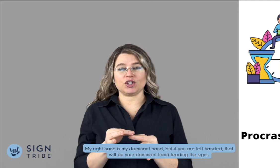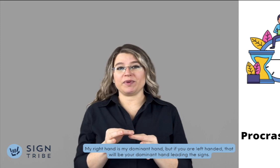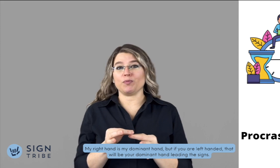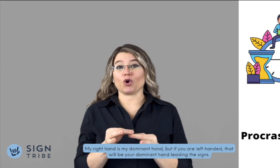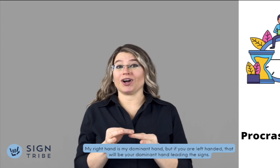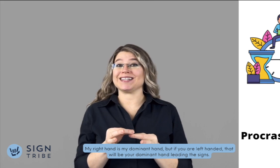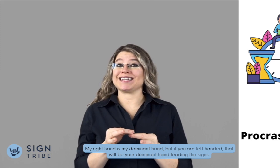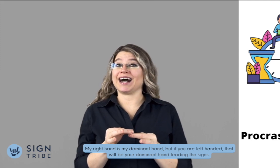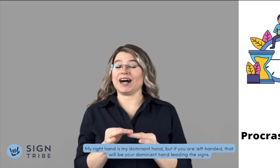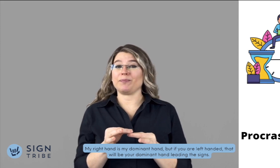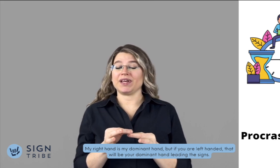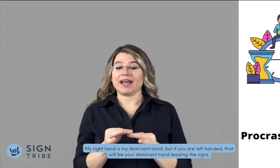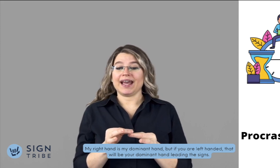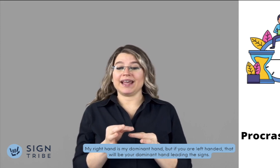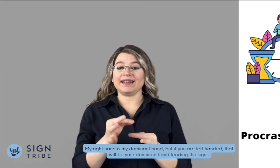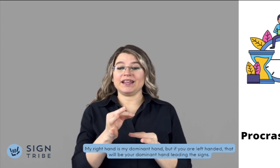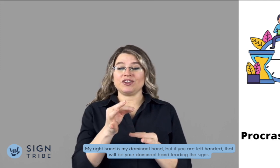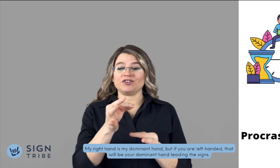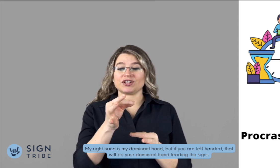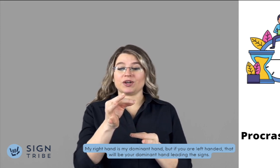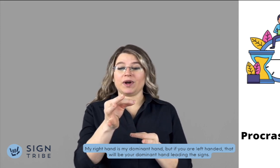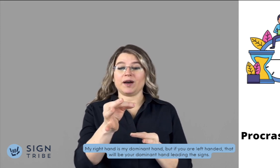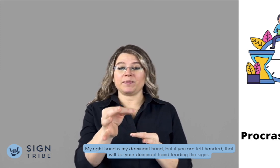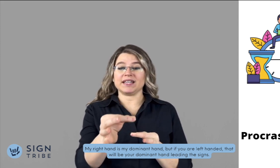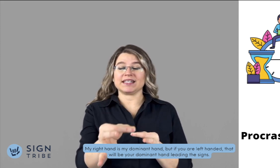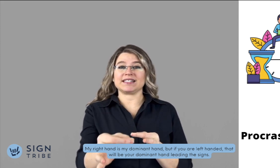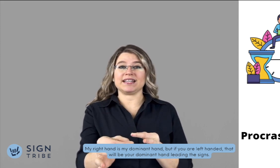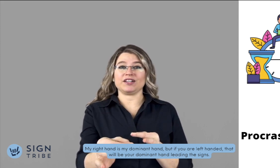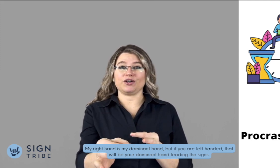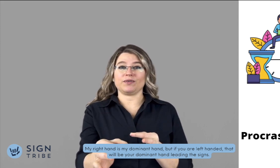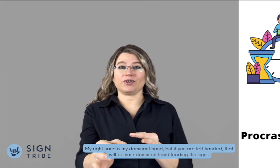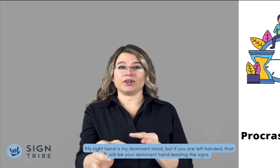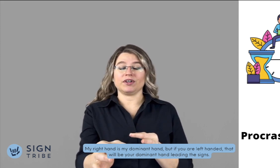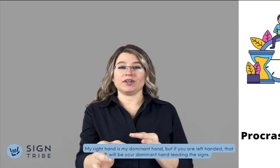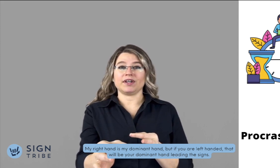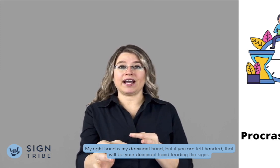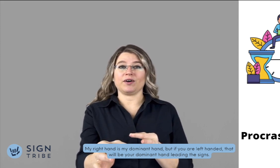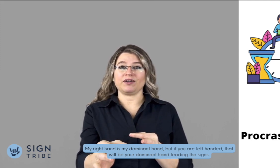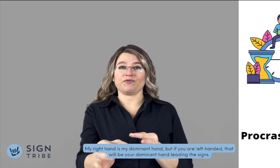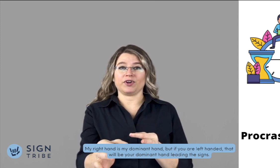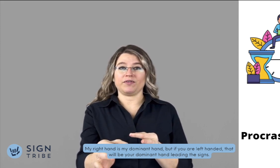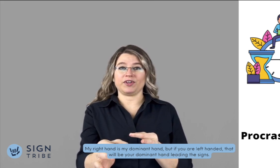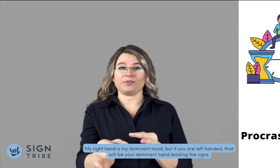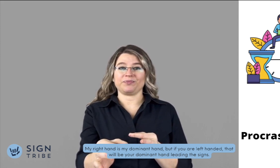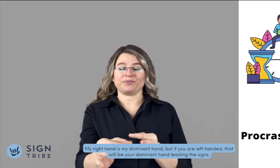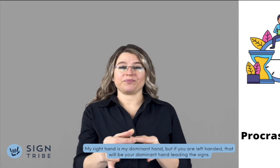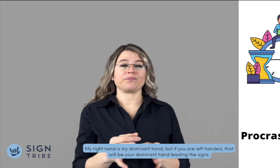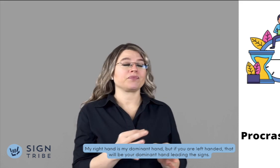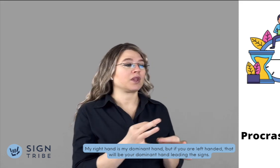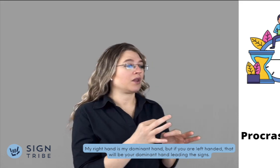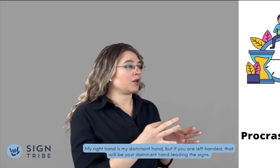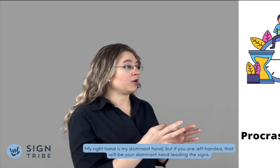be more on top and then you just go up and extend over out in front of you.